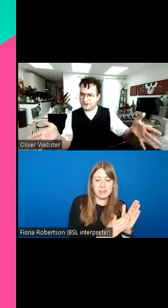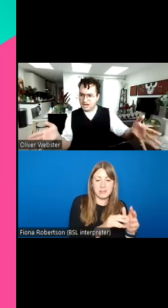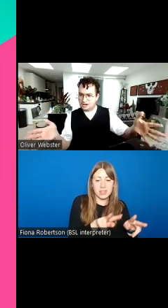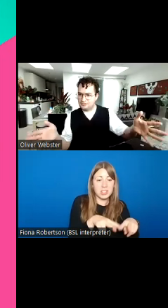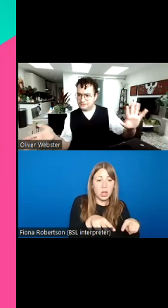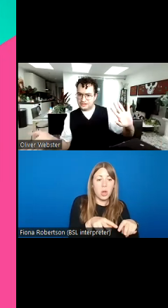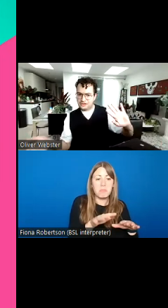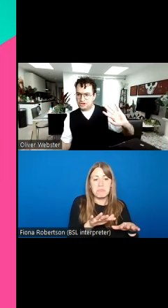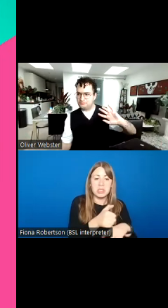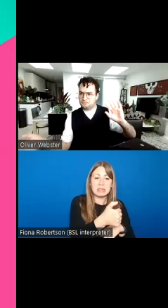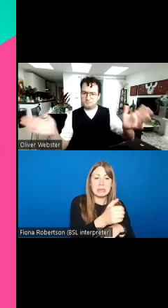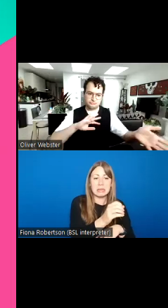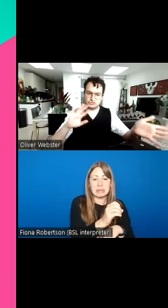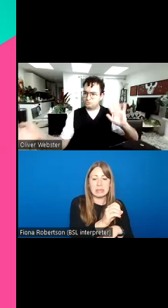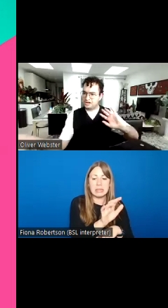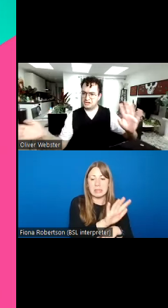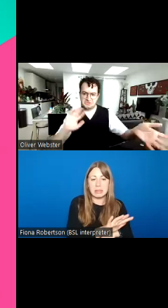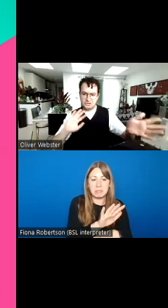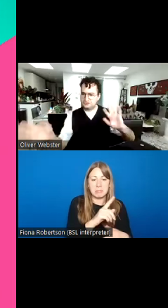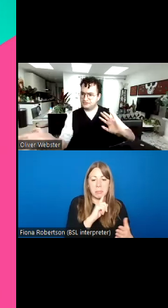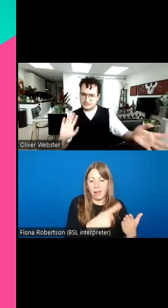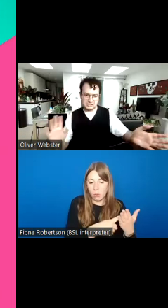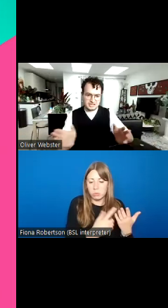If it's a half an hour video, £120, £150.